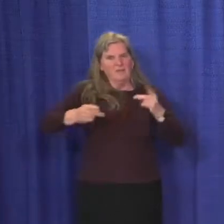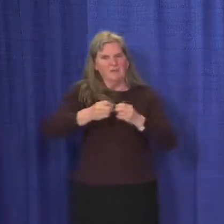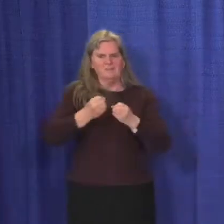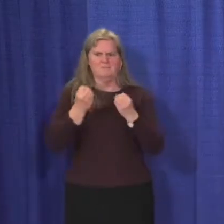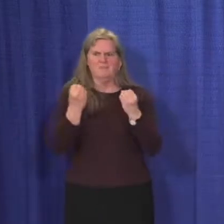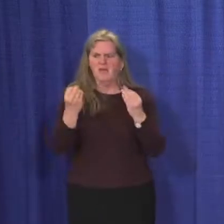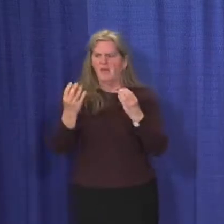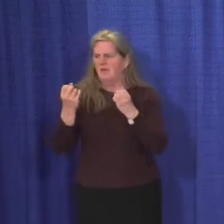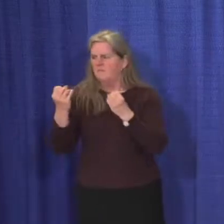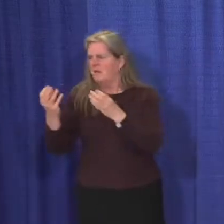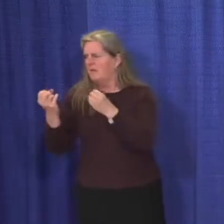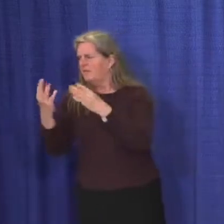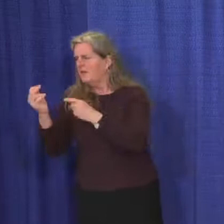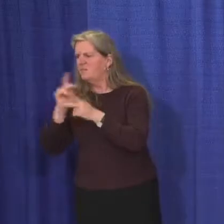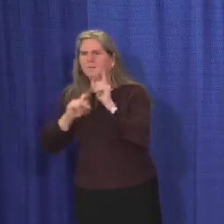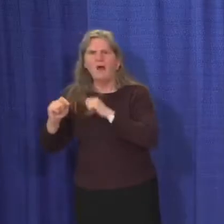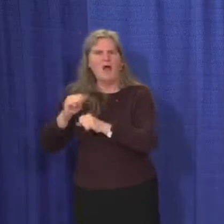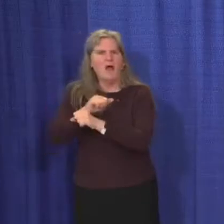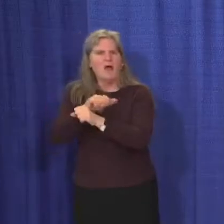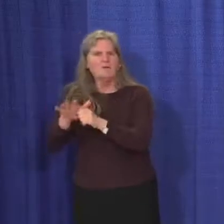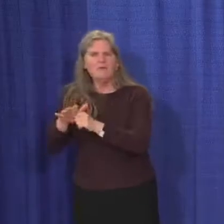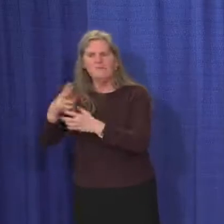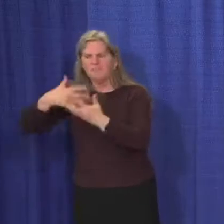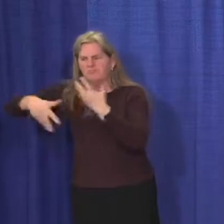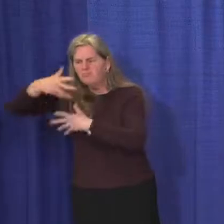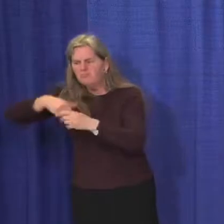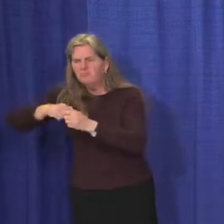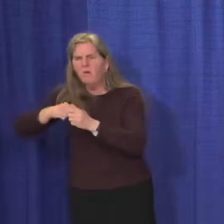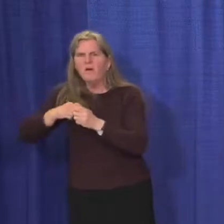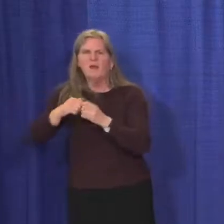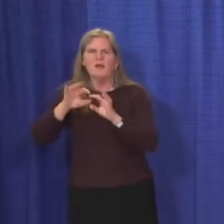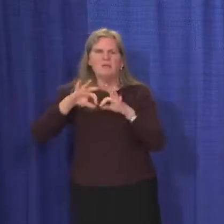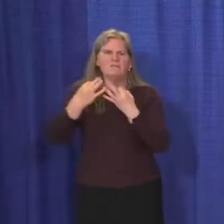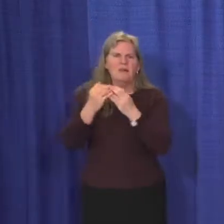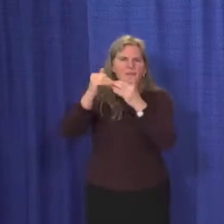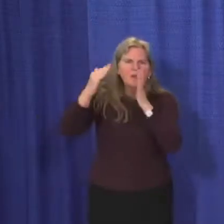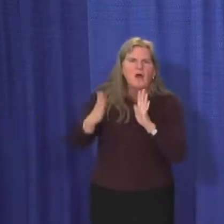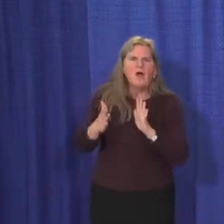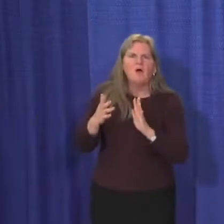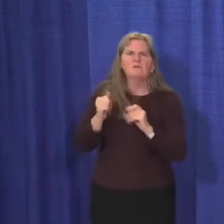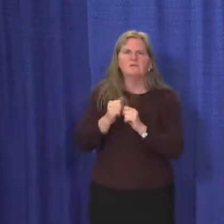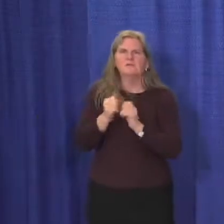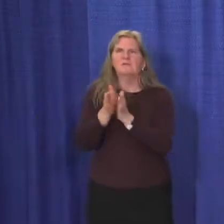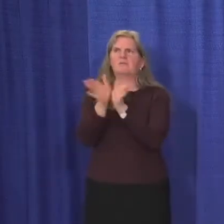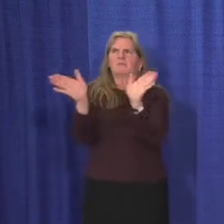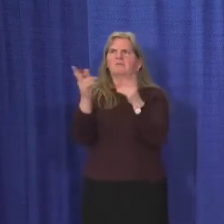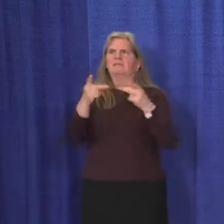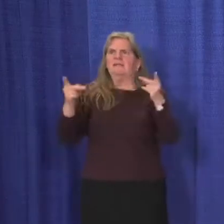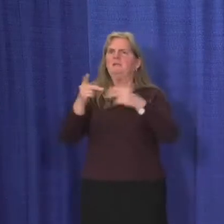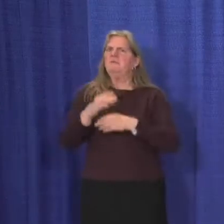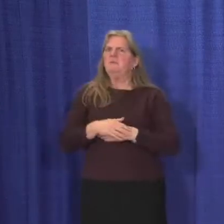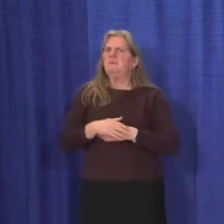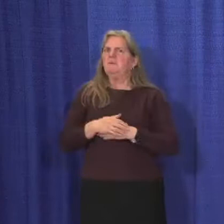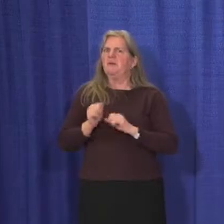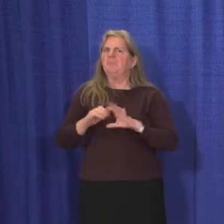exposed to high COVID activity and a household or public setting.